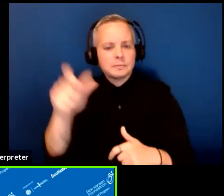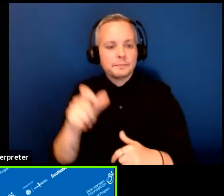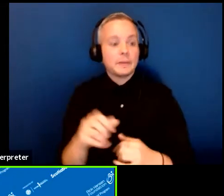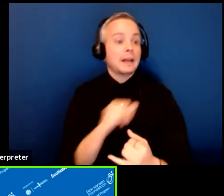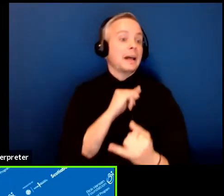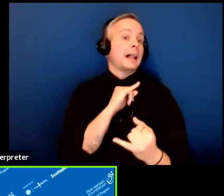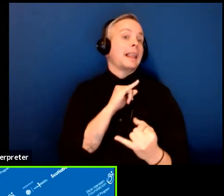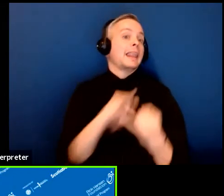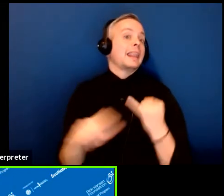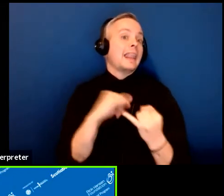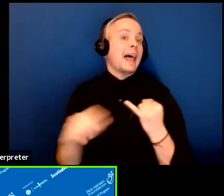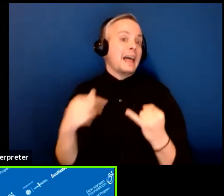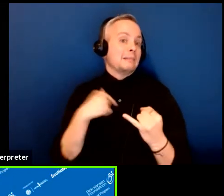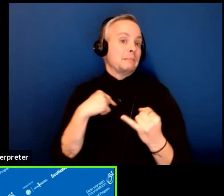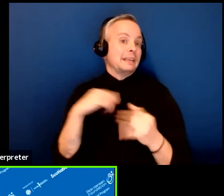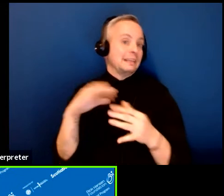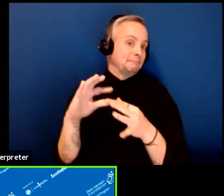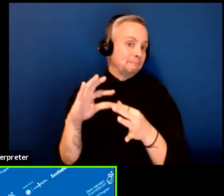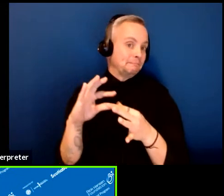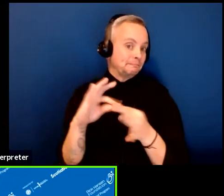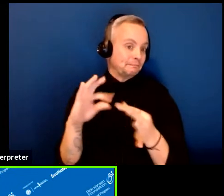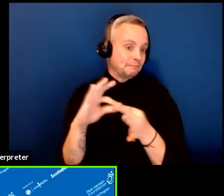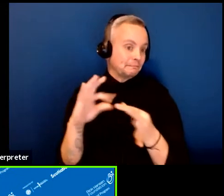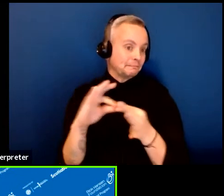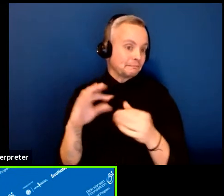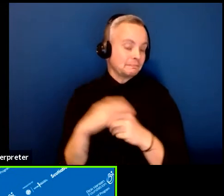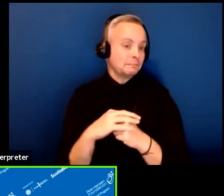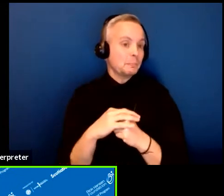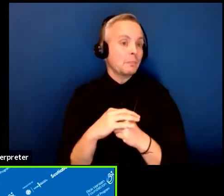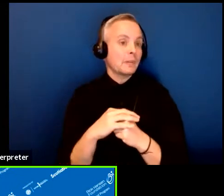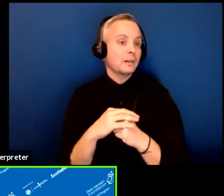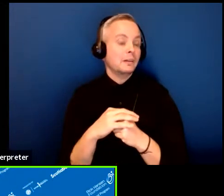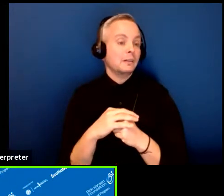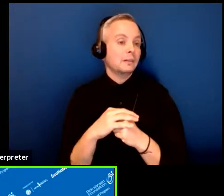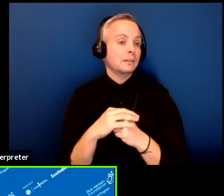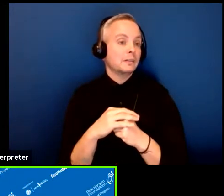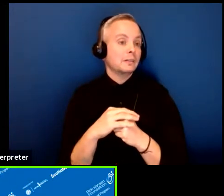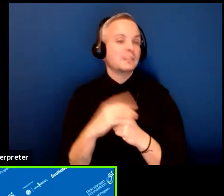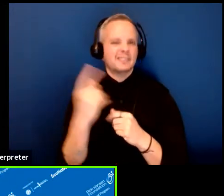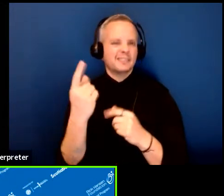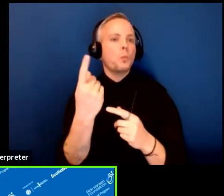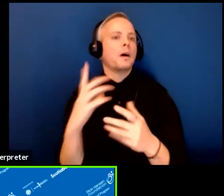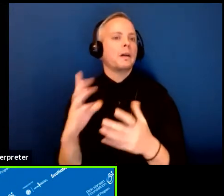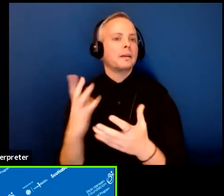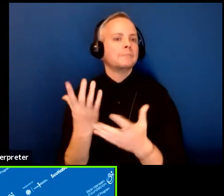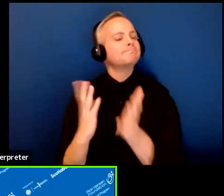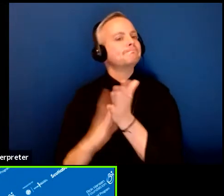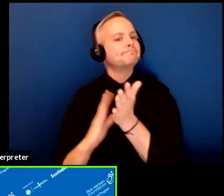GOING TO BRING HERE IS A COMPLIMENT FOR YOU FROM ANNE